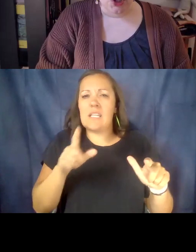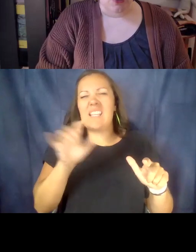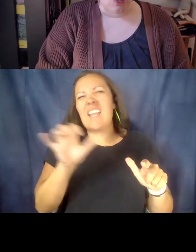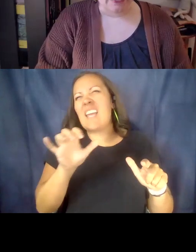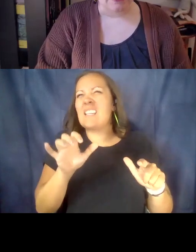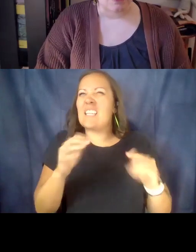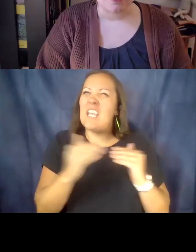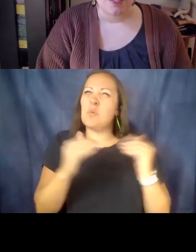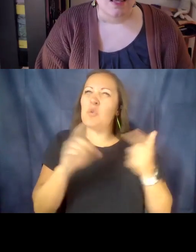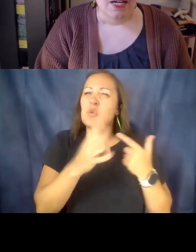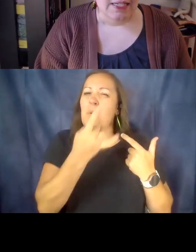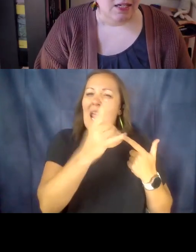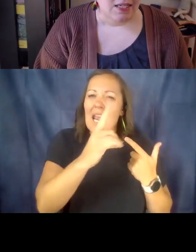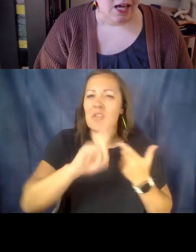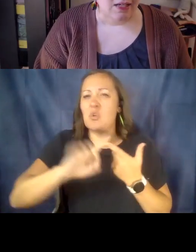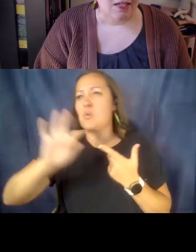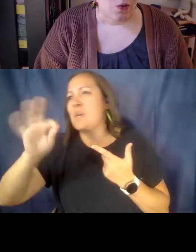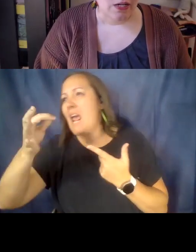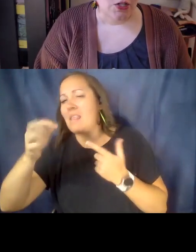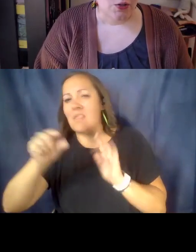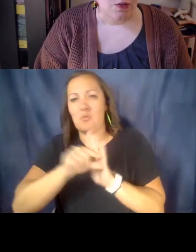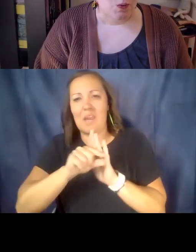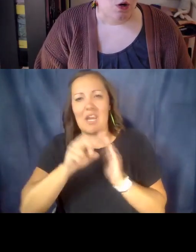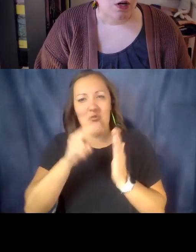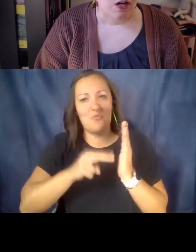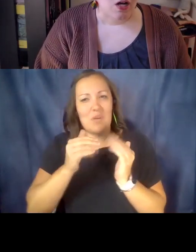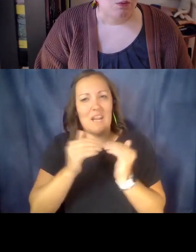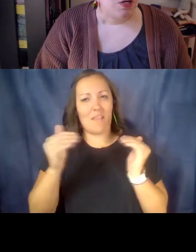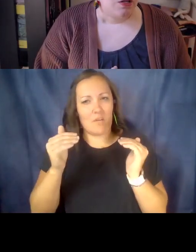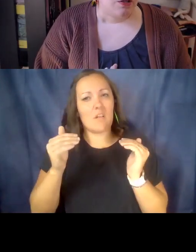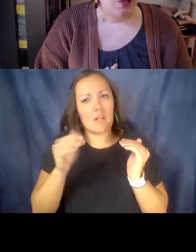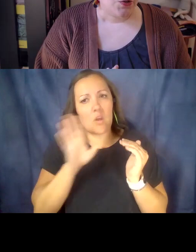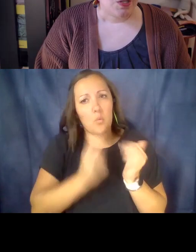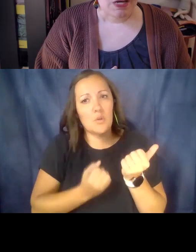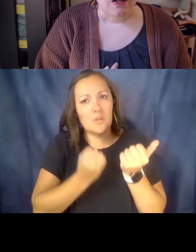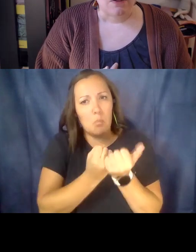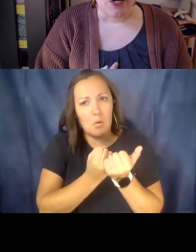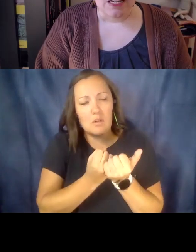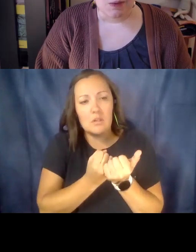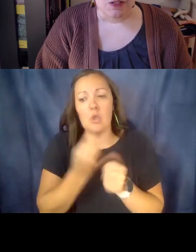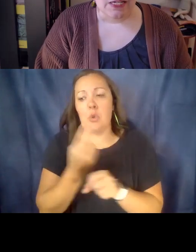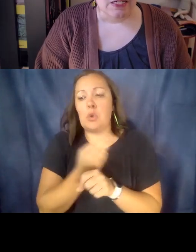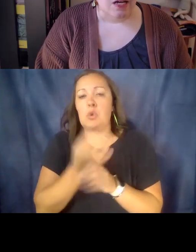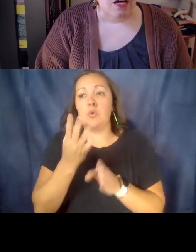general audiences. The idea is this will support users that might have learning disabilities and